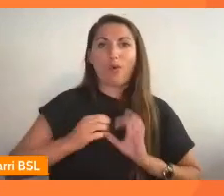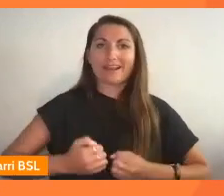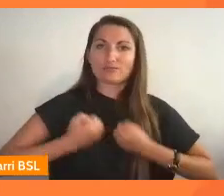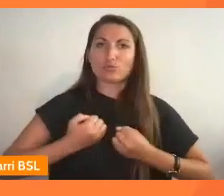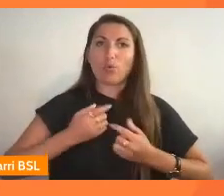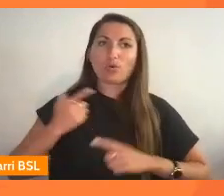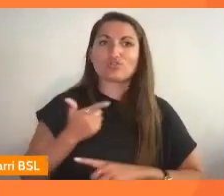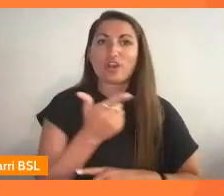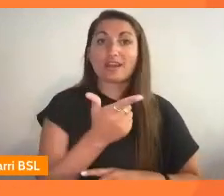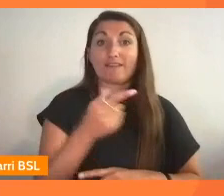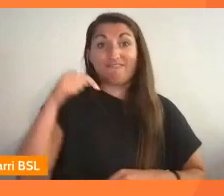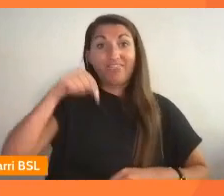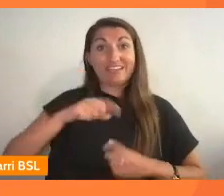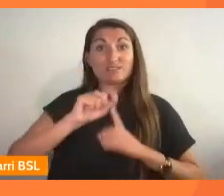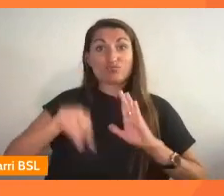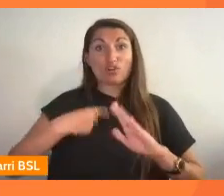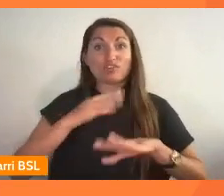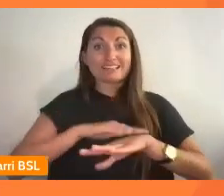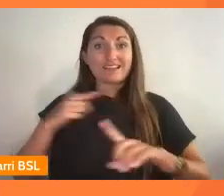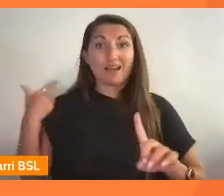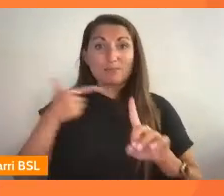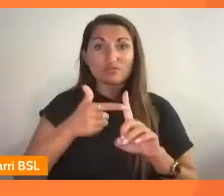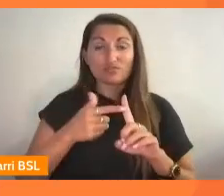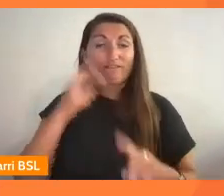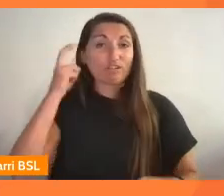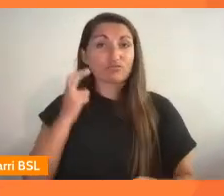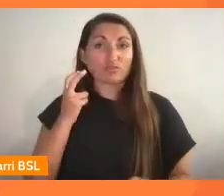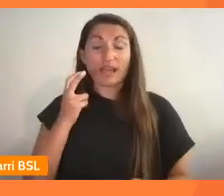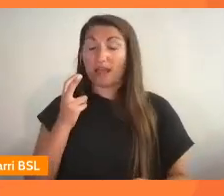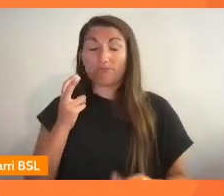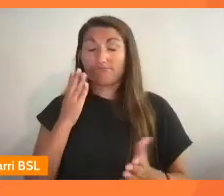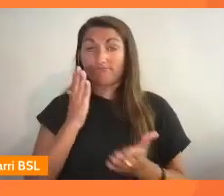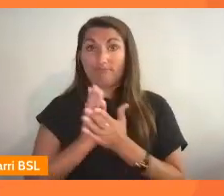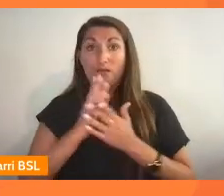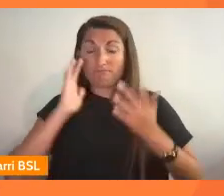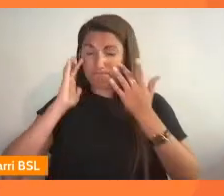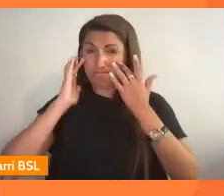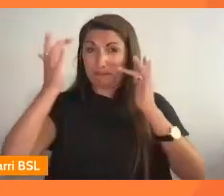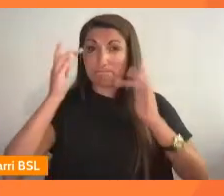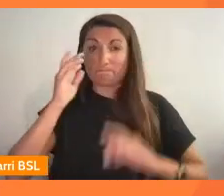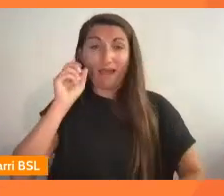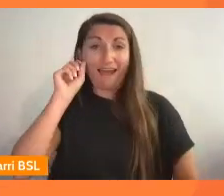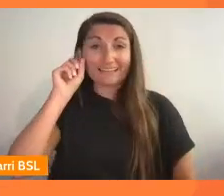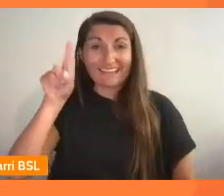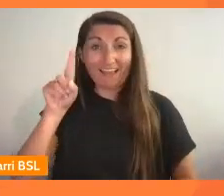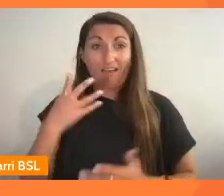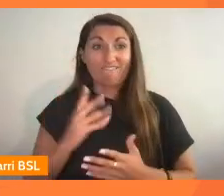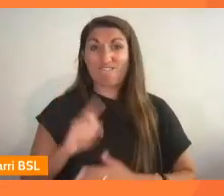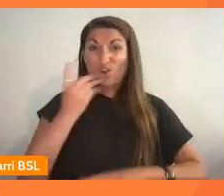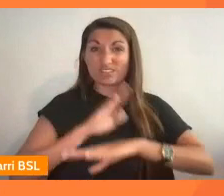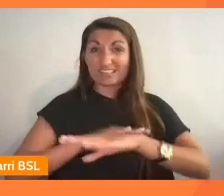We found that on Time Travel Tram. We had this crazy idea. It had never been done before, it was technically very challenging